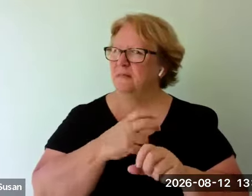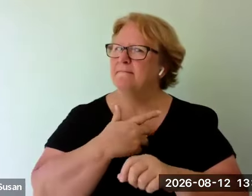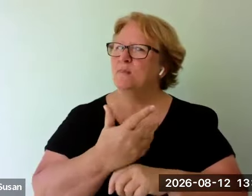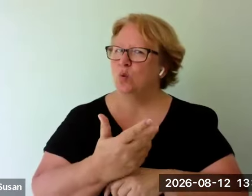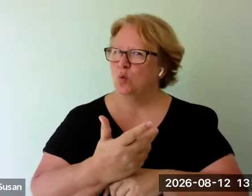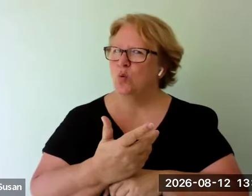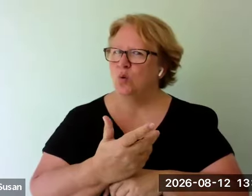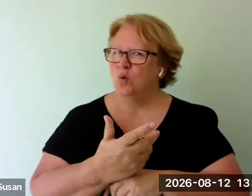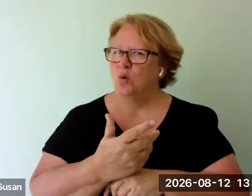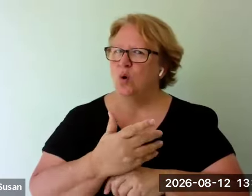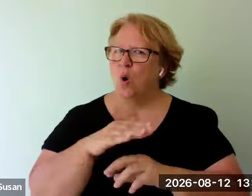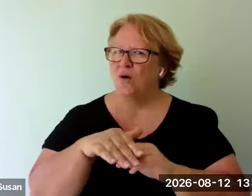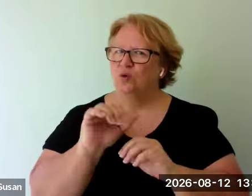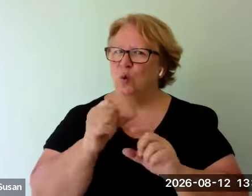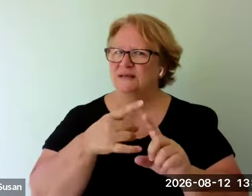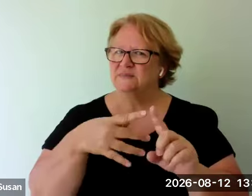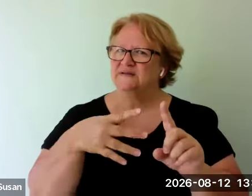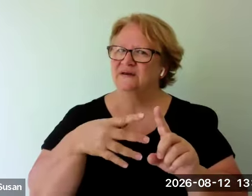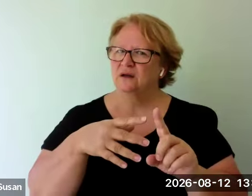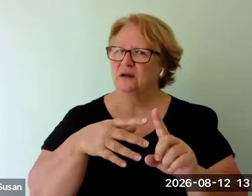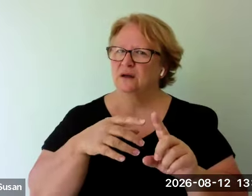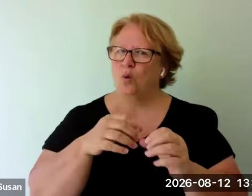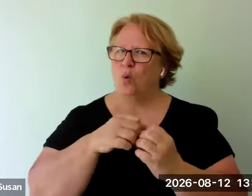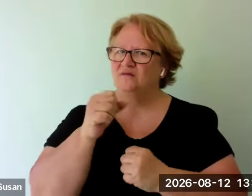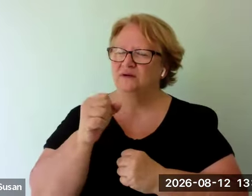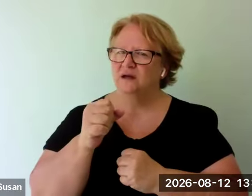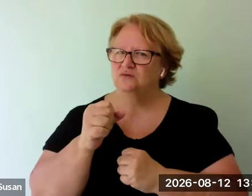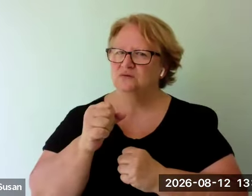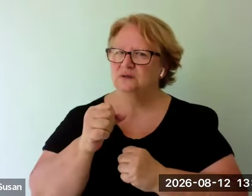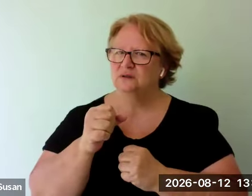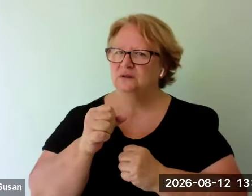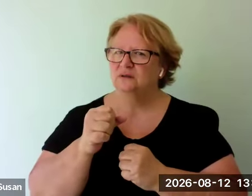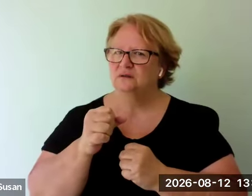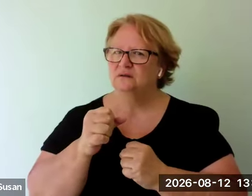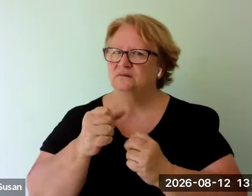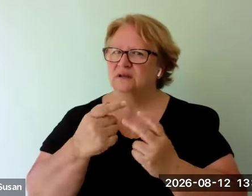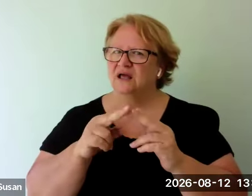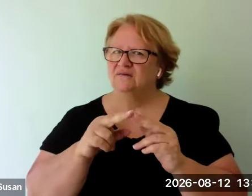something we will need to take on notice, just because we would need to look at the specific qualification to see